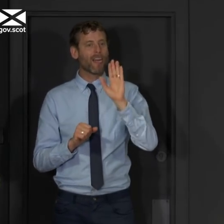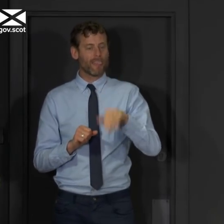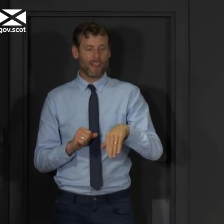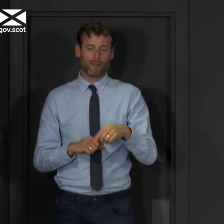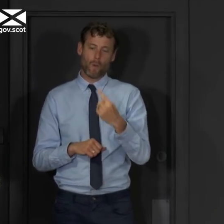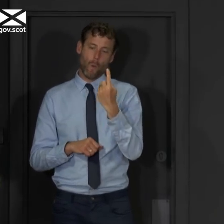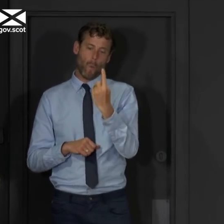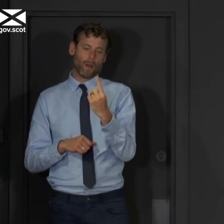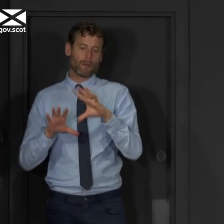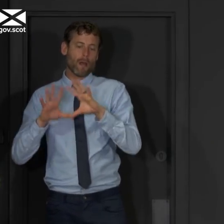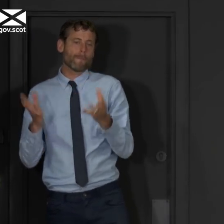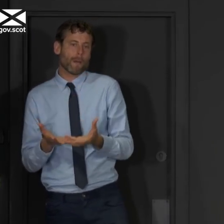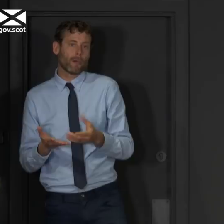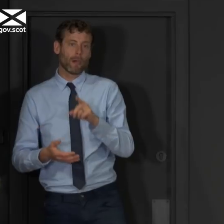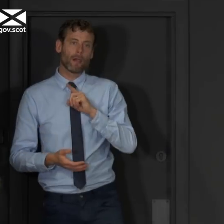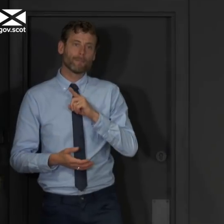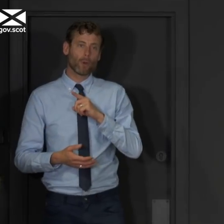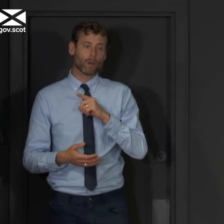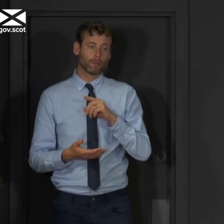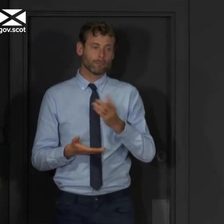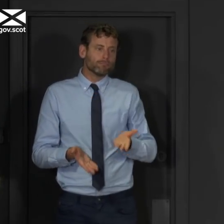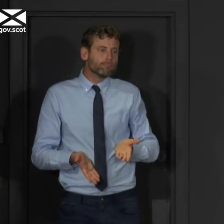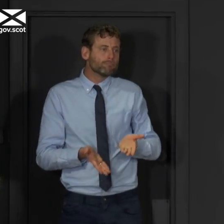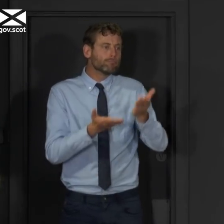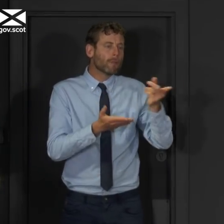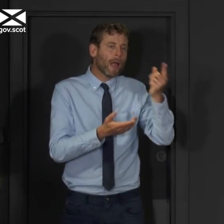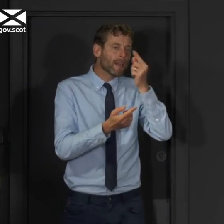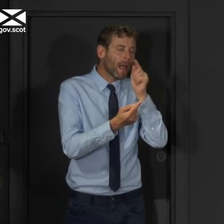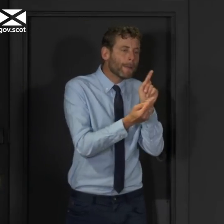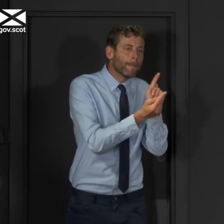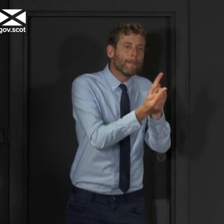people to meet people differently, we will do that. So I'm not hinting anything, I'm